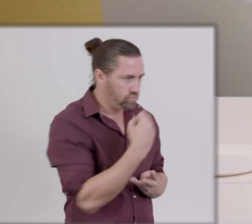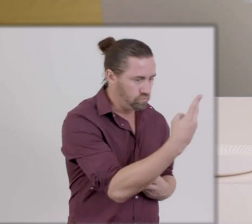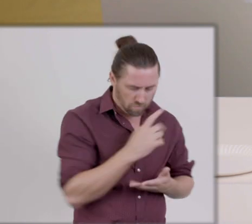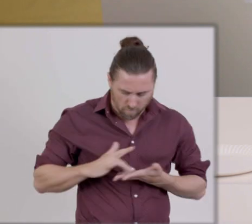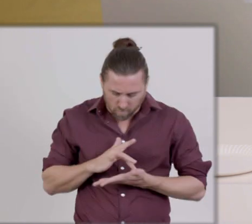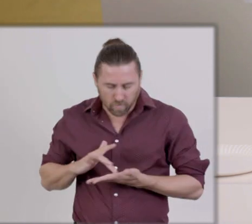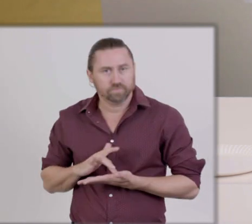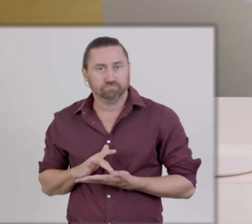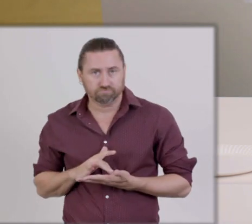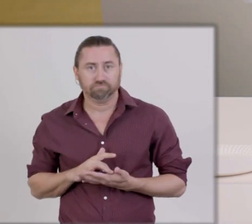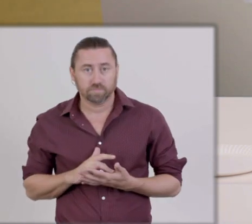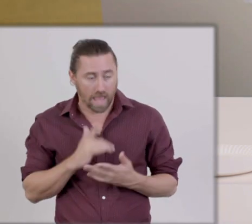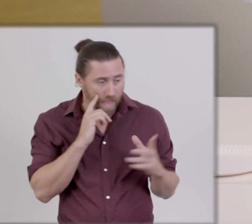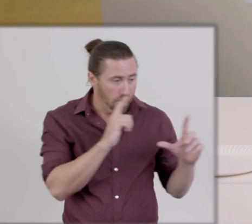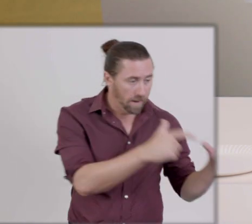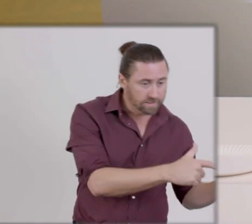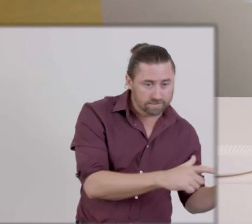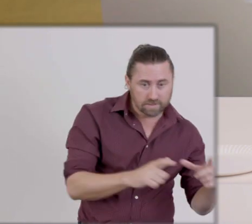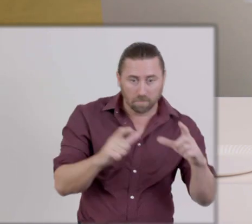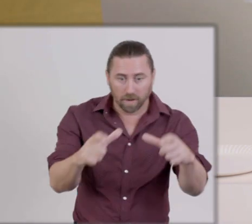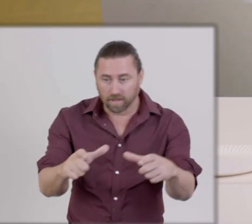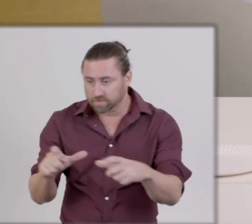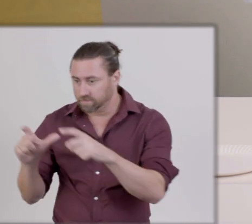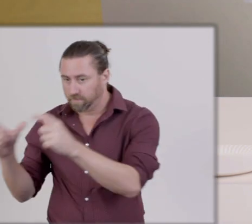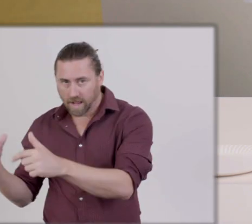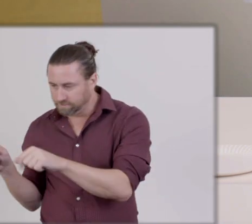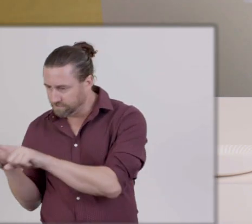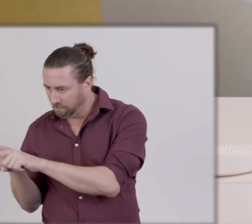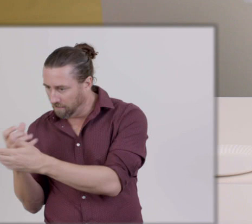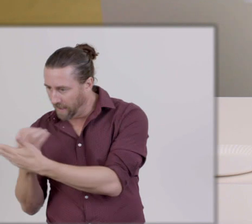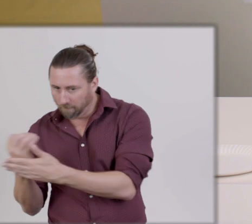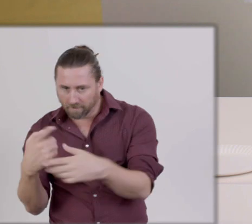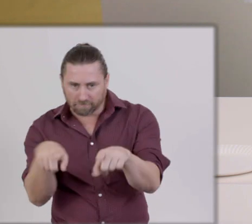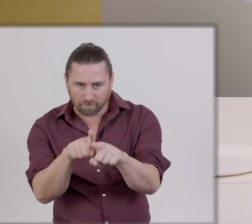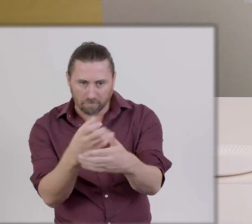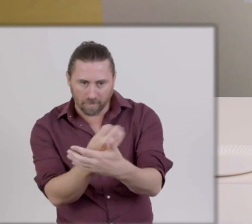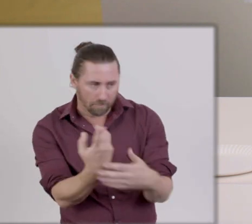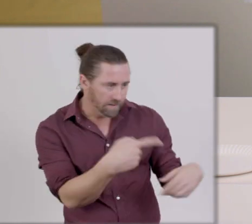I could also see that each plate had the same number of pattycakes.